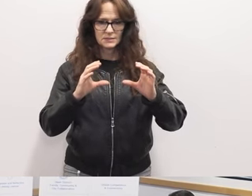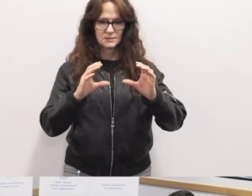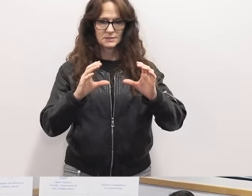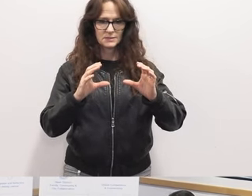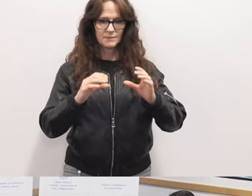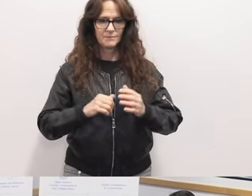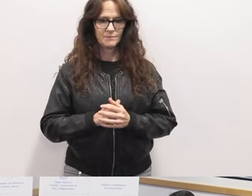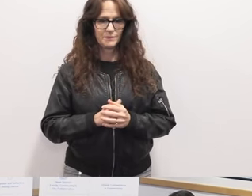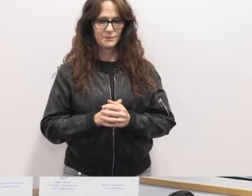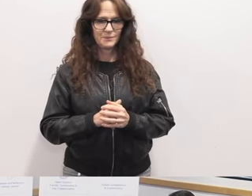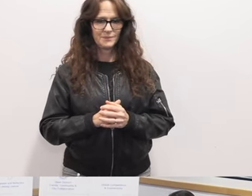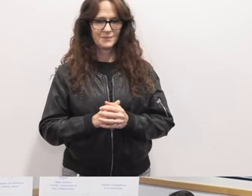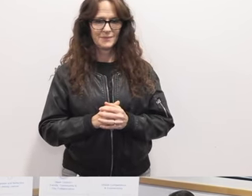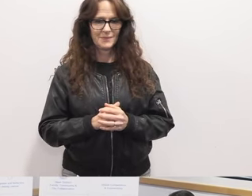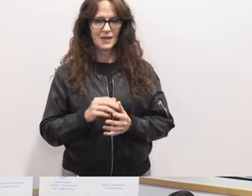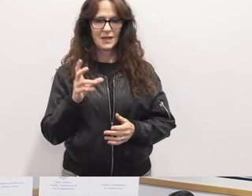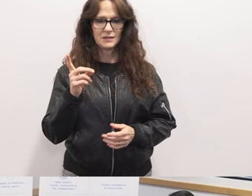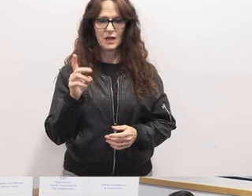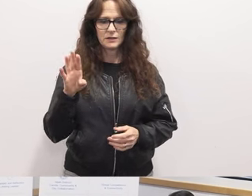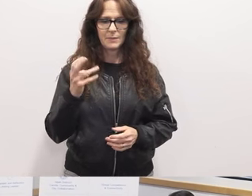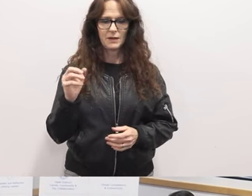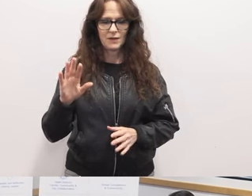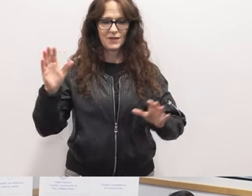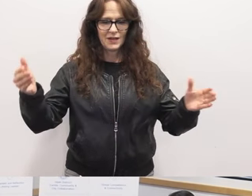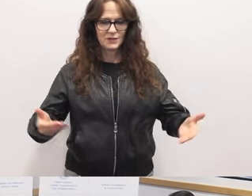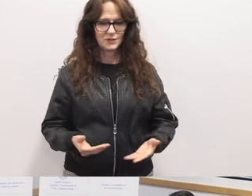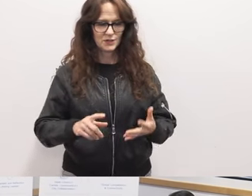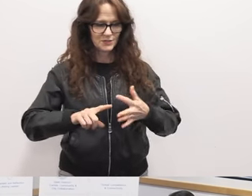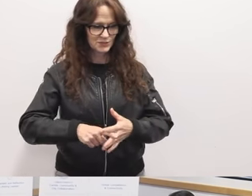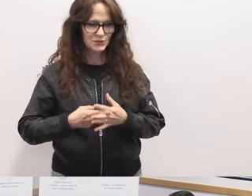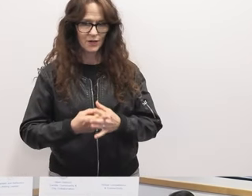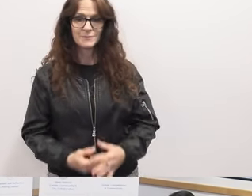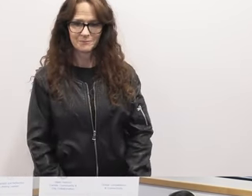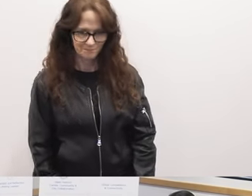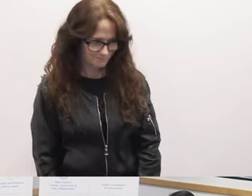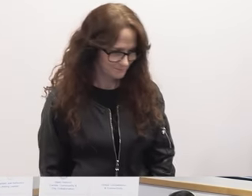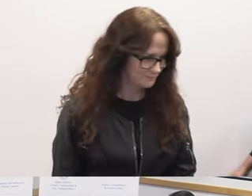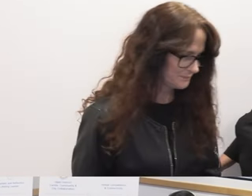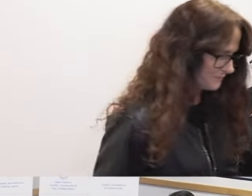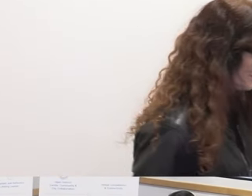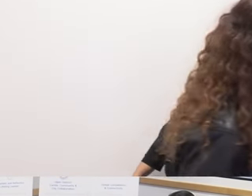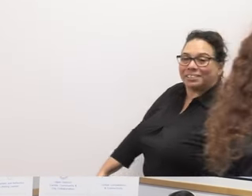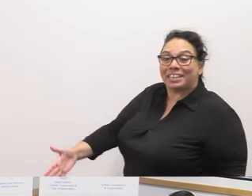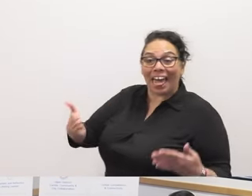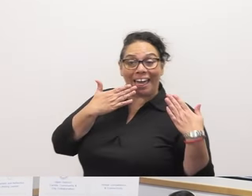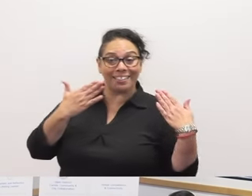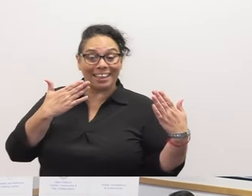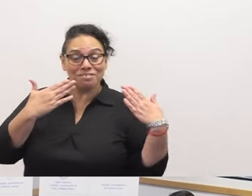And Dr. Baker, I think you have an introduction to make. [Jill Baker] Great, thank you. So what a great start to the morning to hear